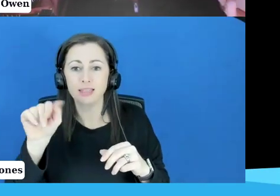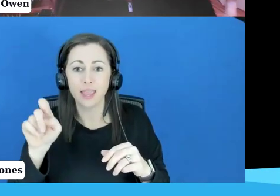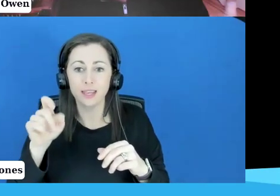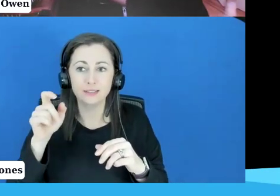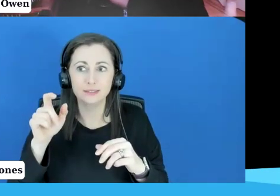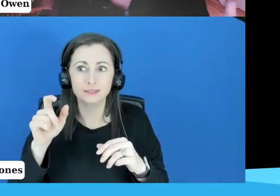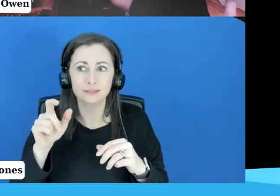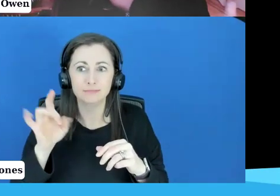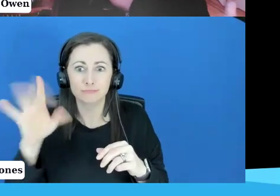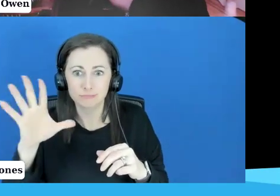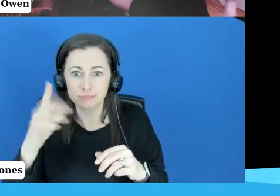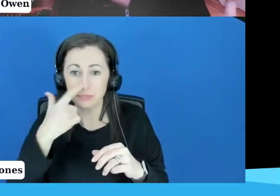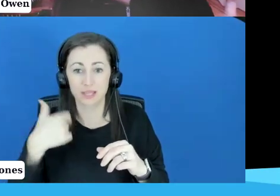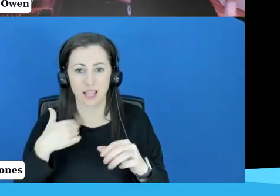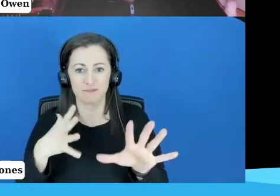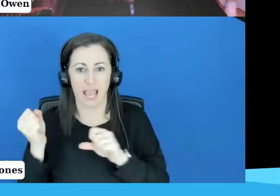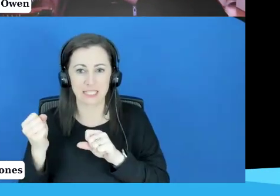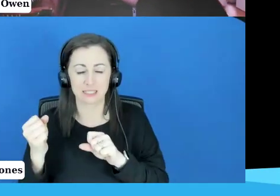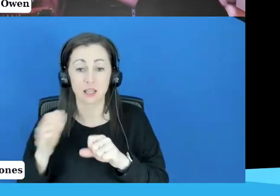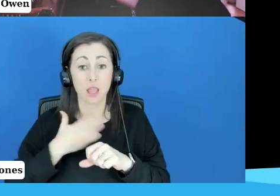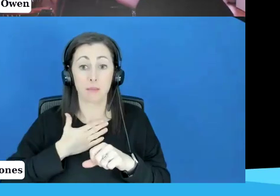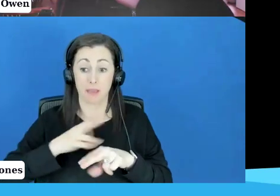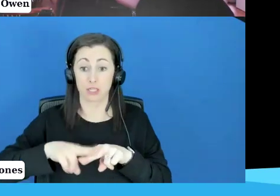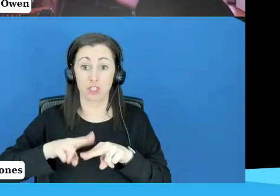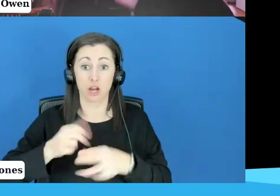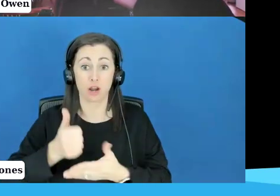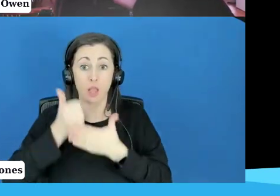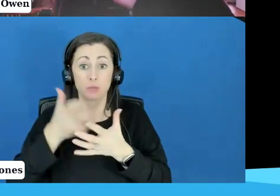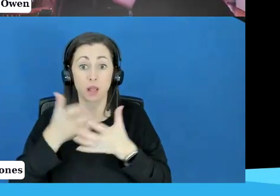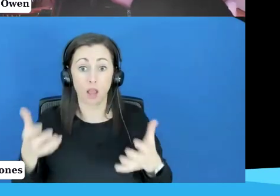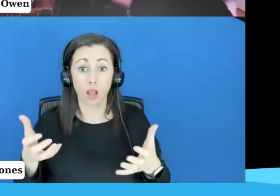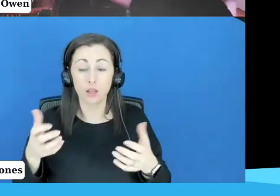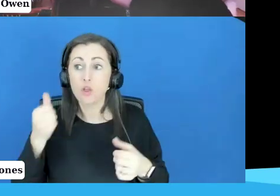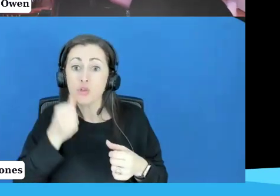But my chair has helped a lot, like the girls could be asleep or sleepy,